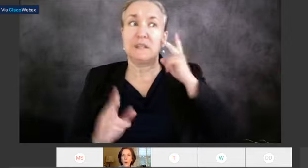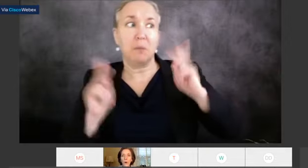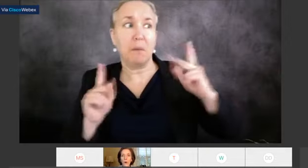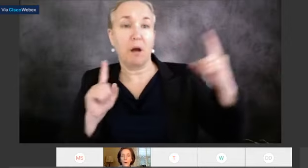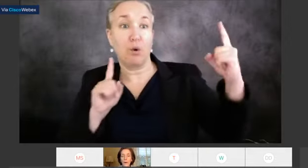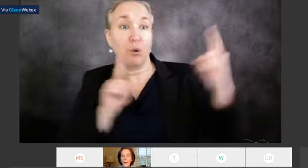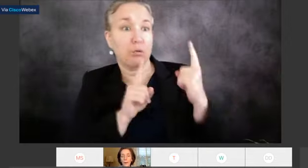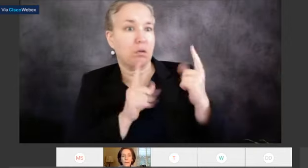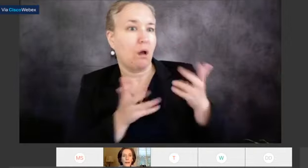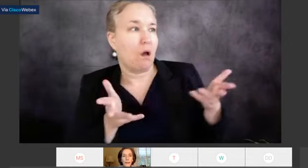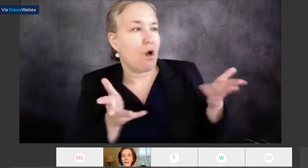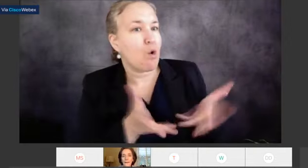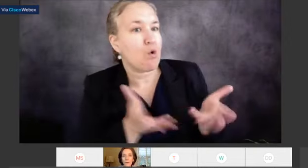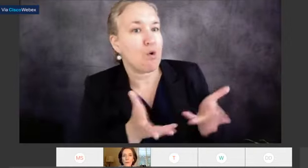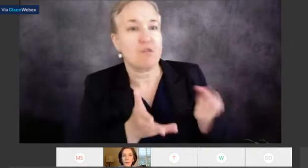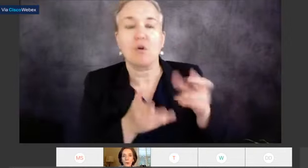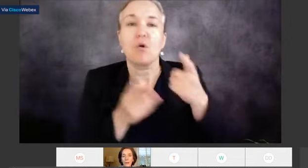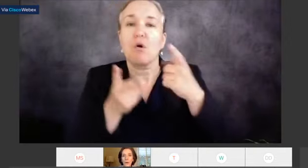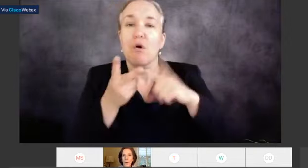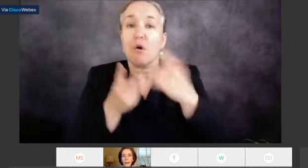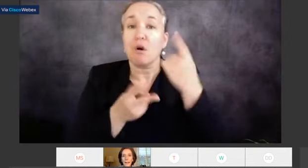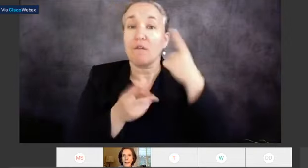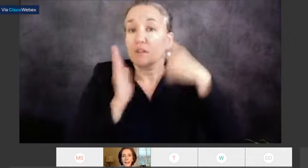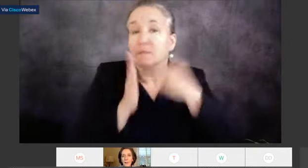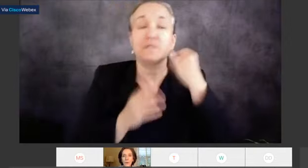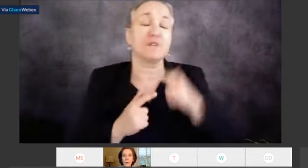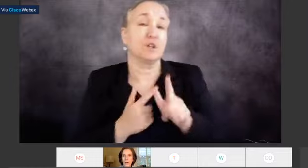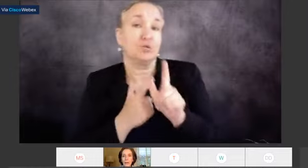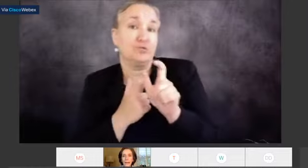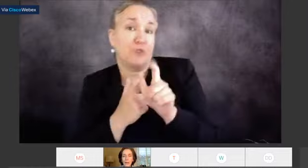or you know in my case even when i'm running or biking i do wear a neck gator